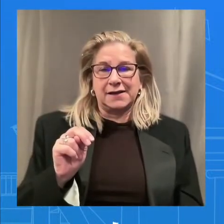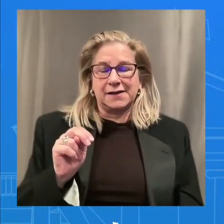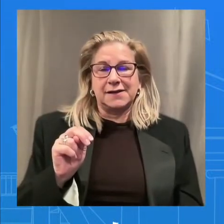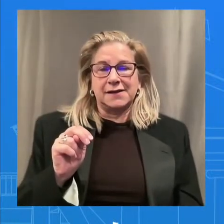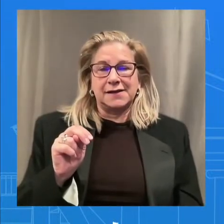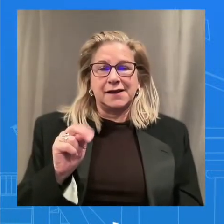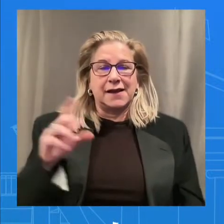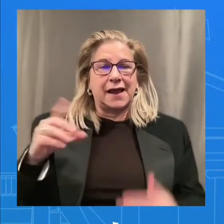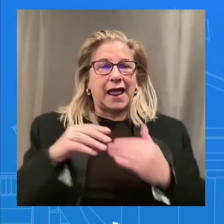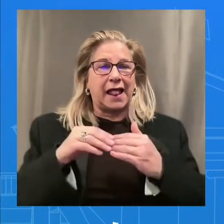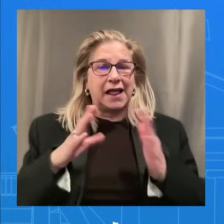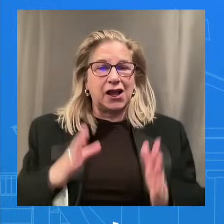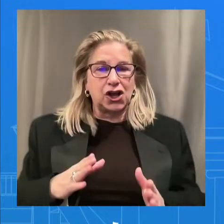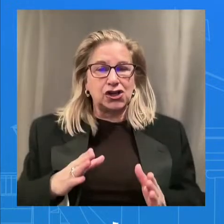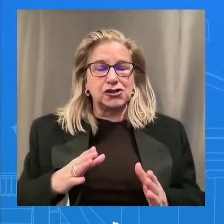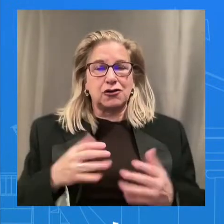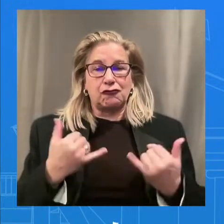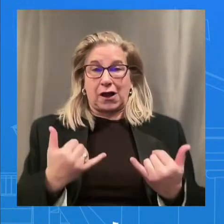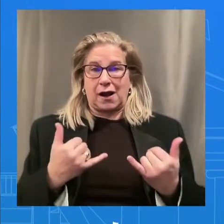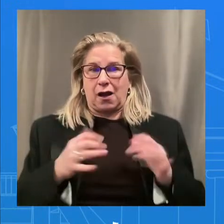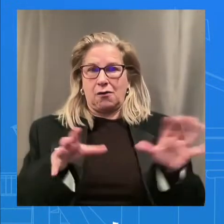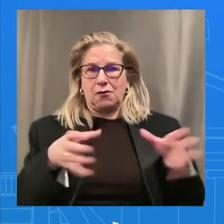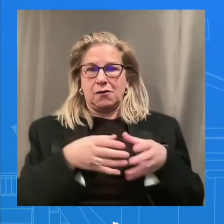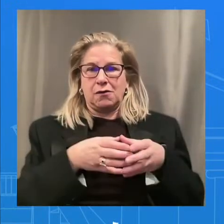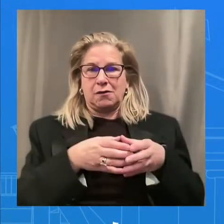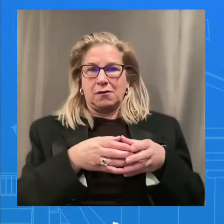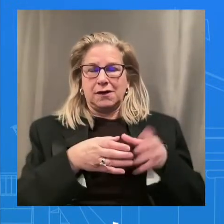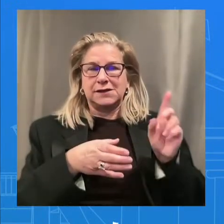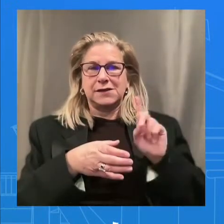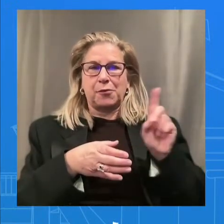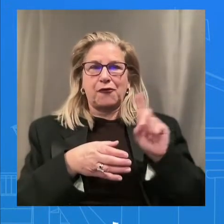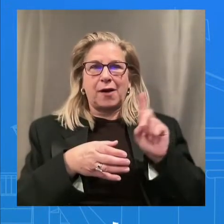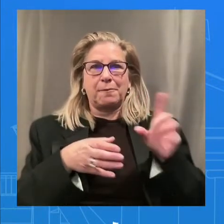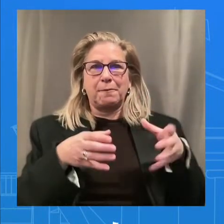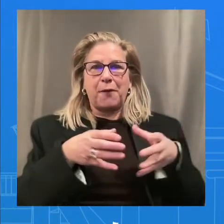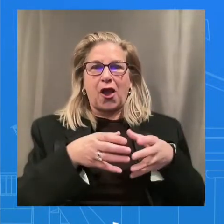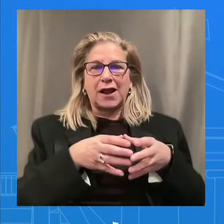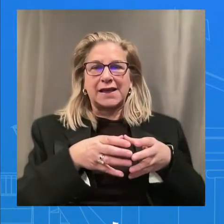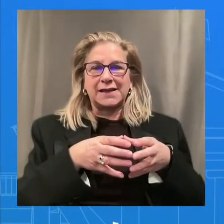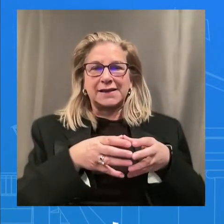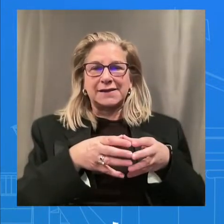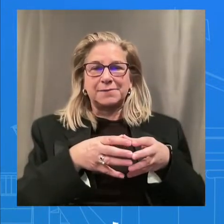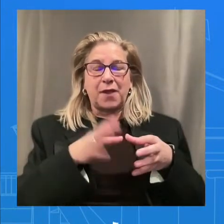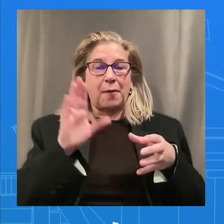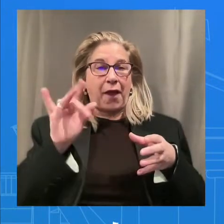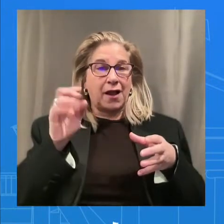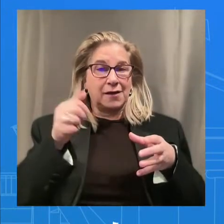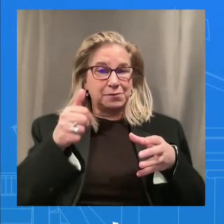I do not have a -- I cannot predict the future, so that is not something that I’m going to do from here.